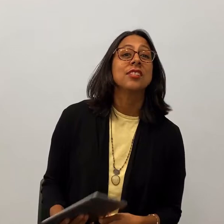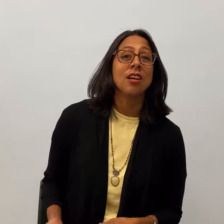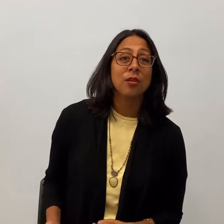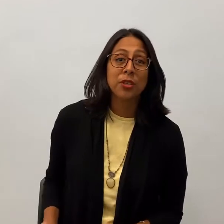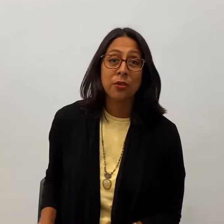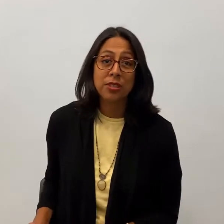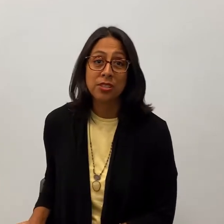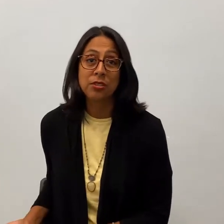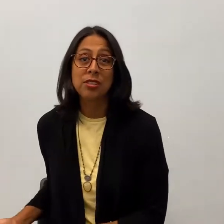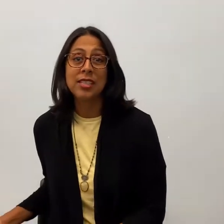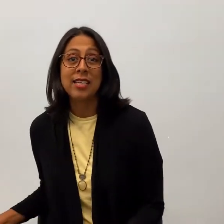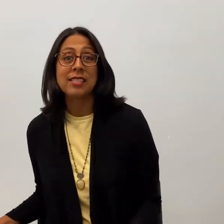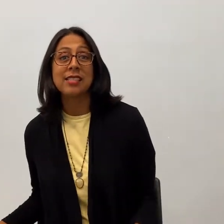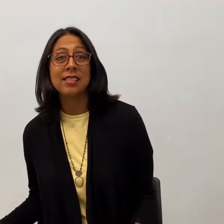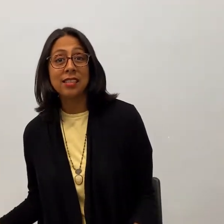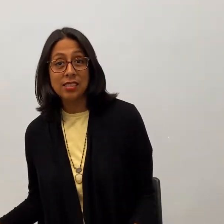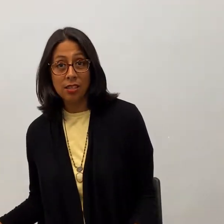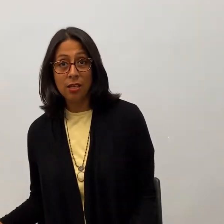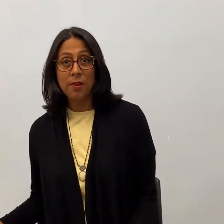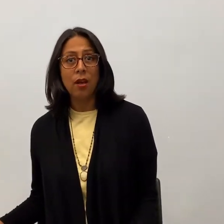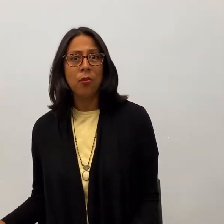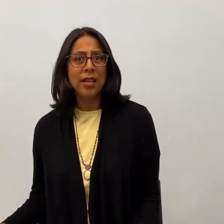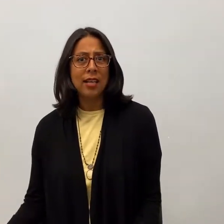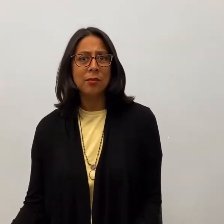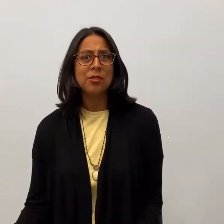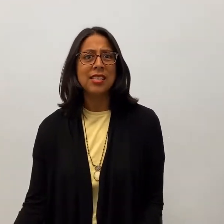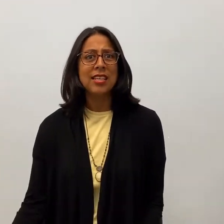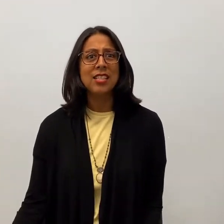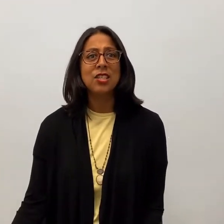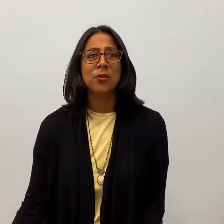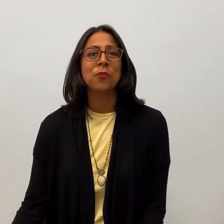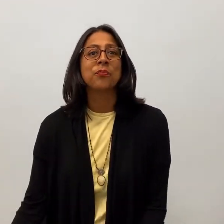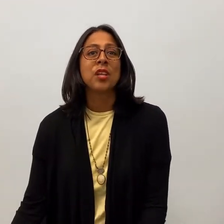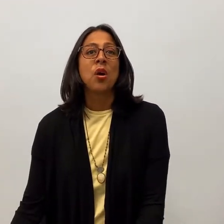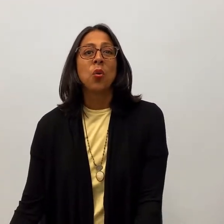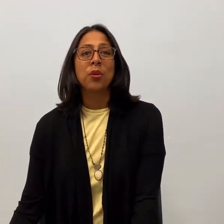The song we are going to do today is a silly song about what animals say and do.